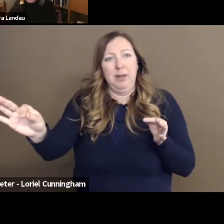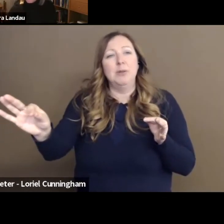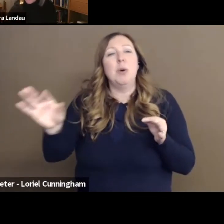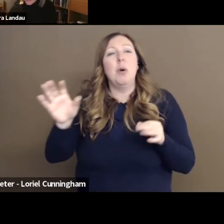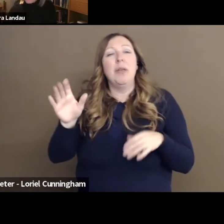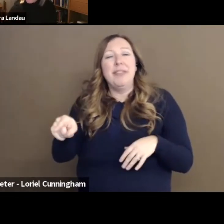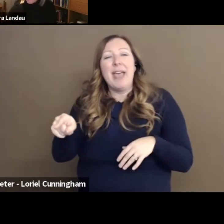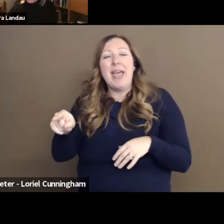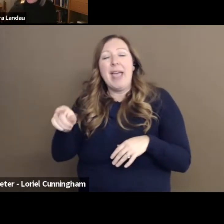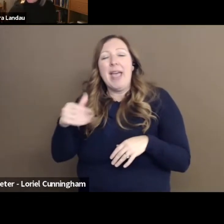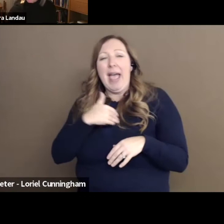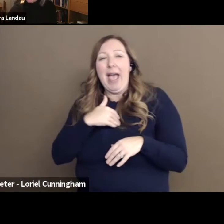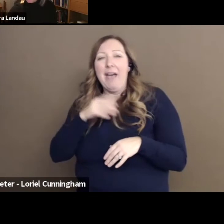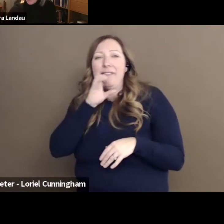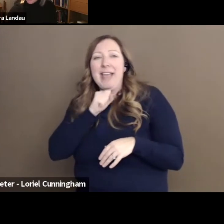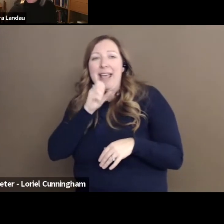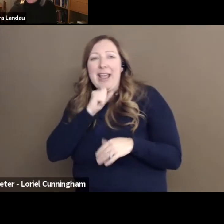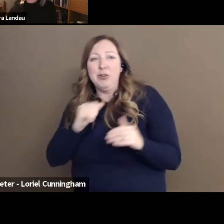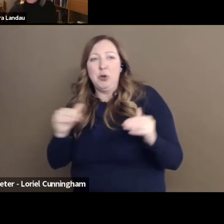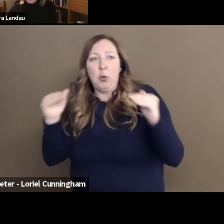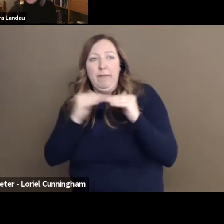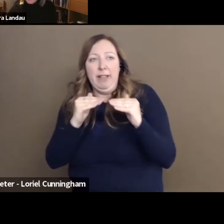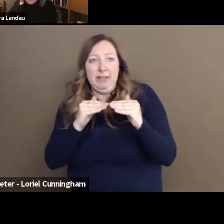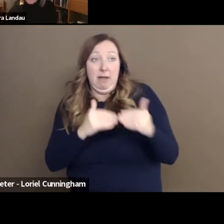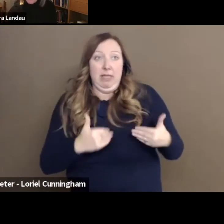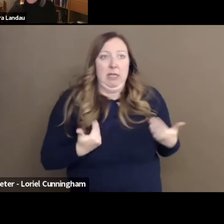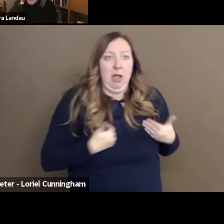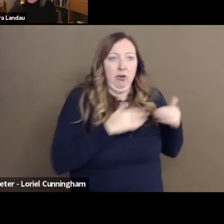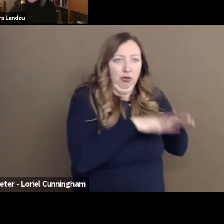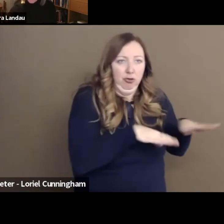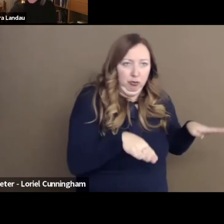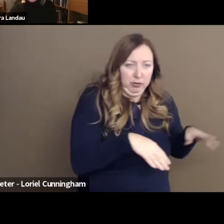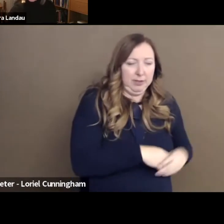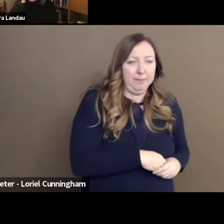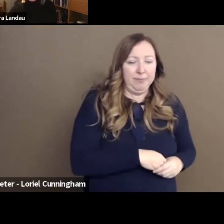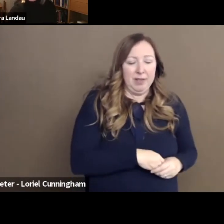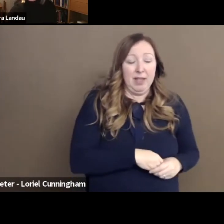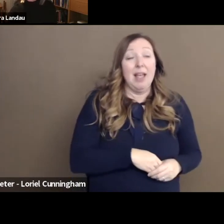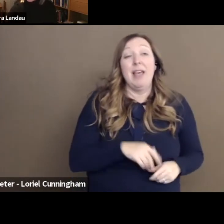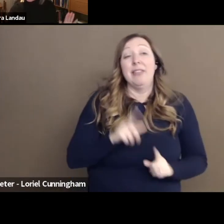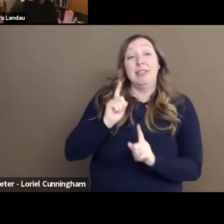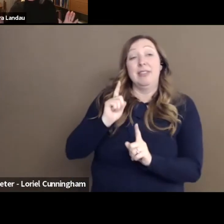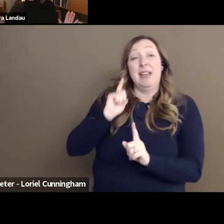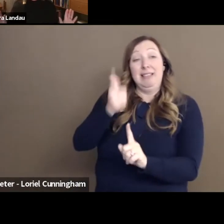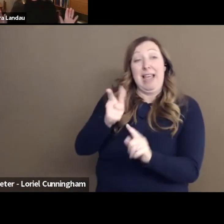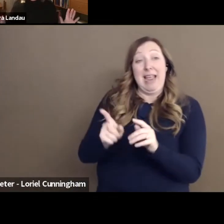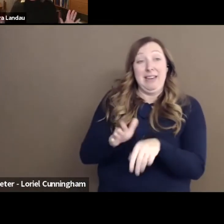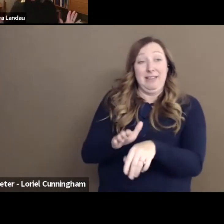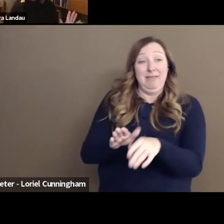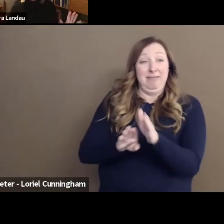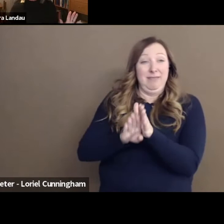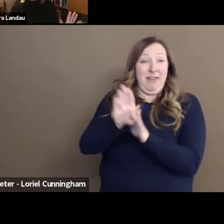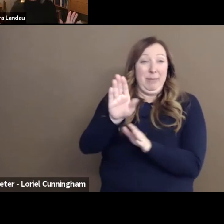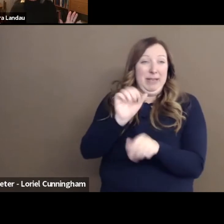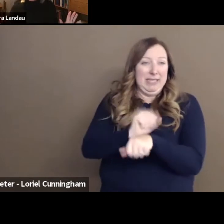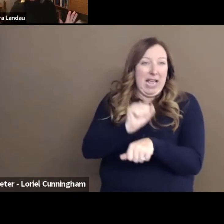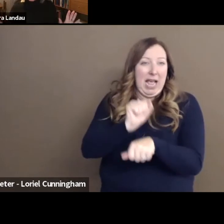the later developing tasks if you drop a line here and you say what